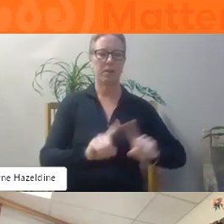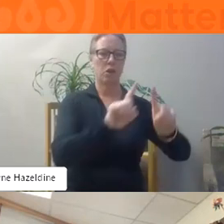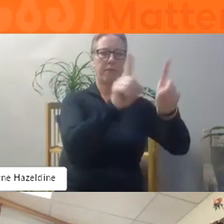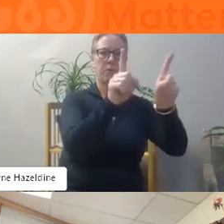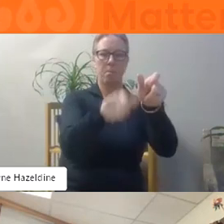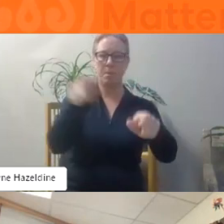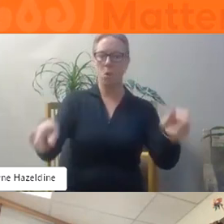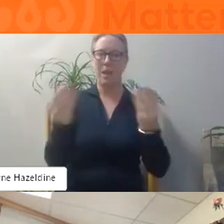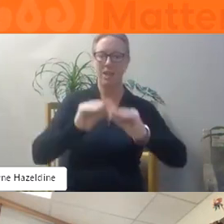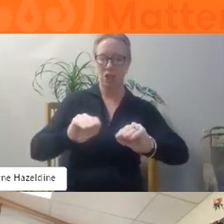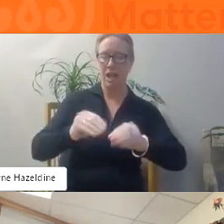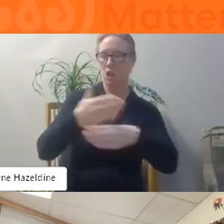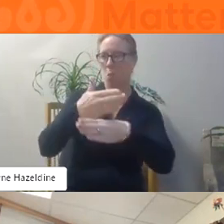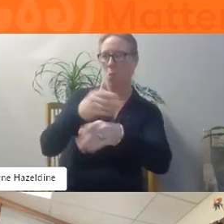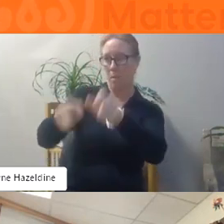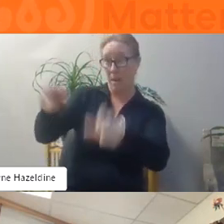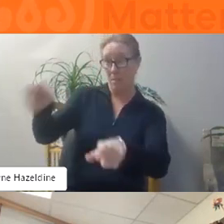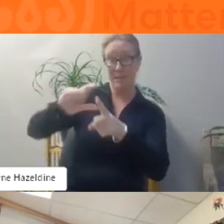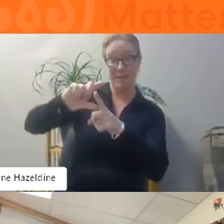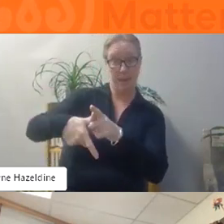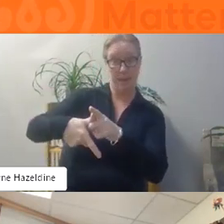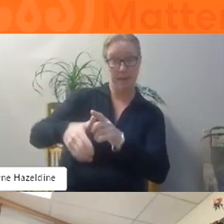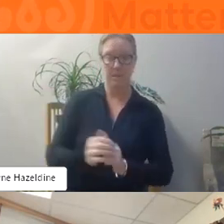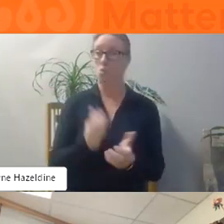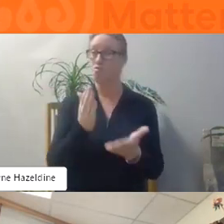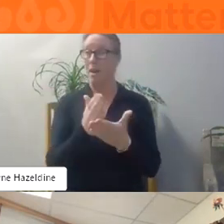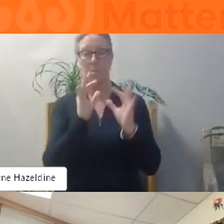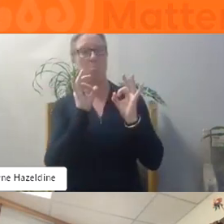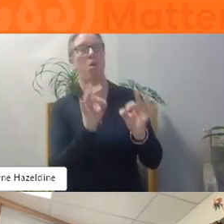with disabilities, so it's an ideal organisation to be influencing